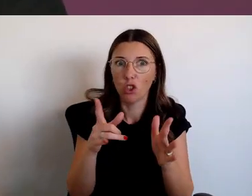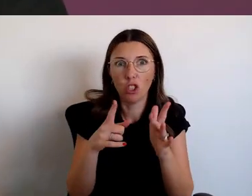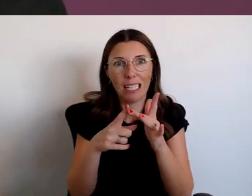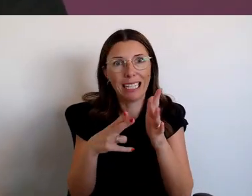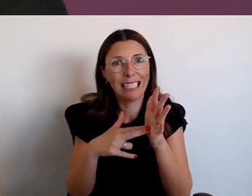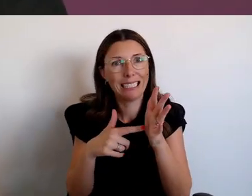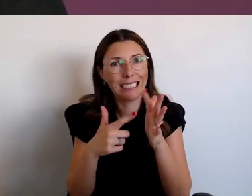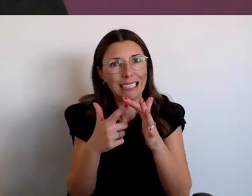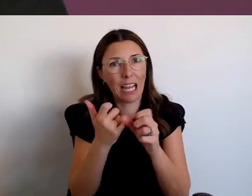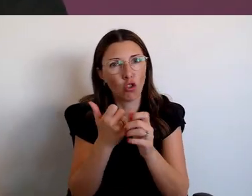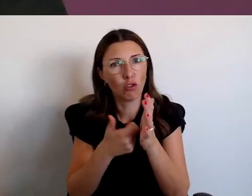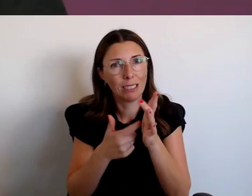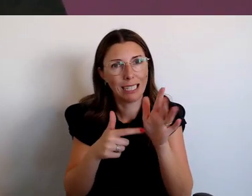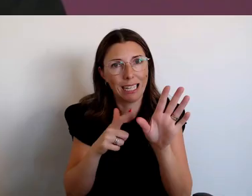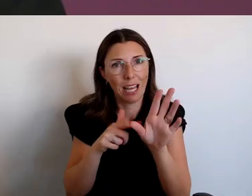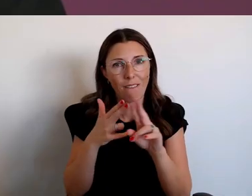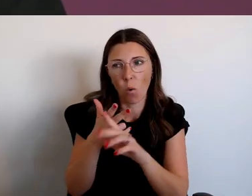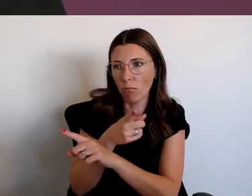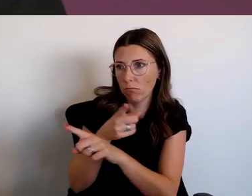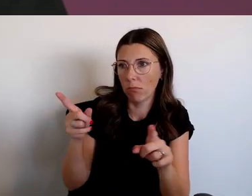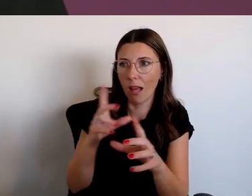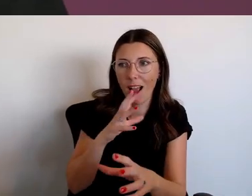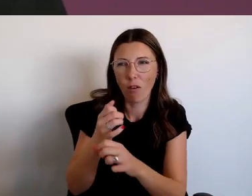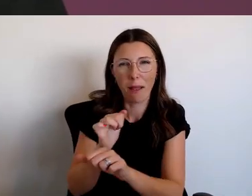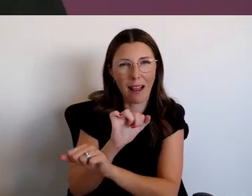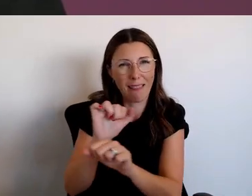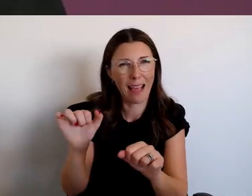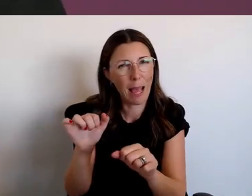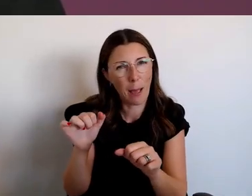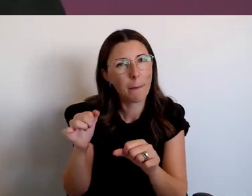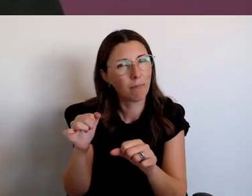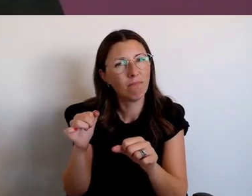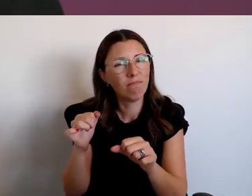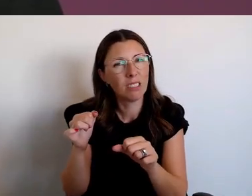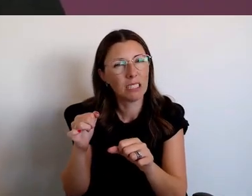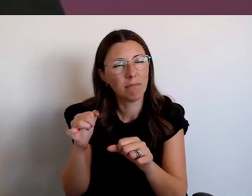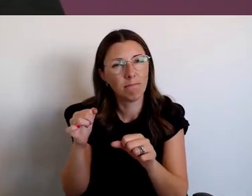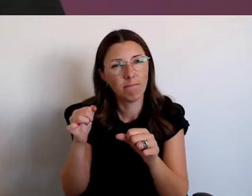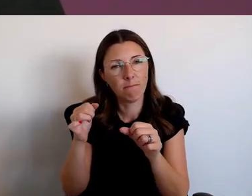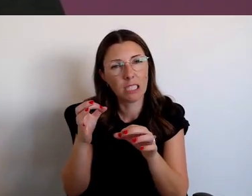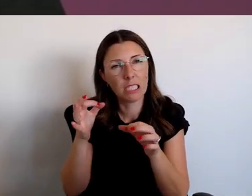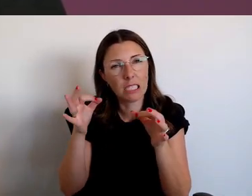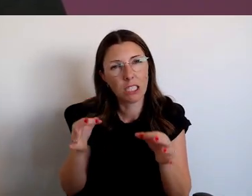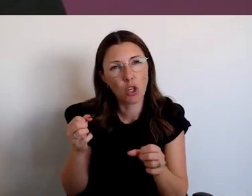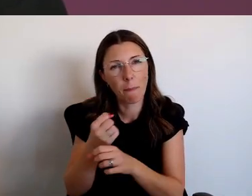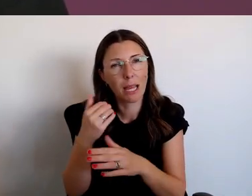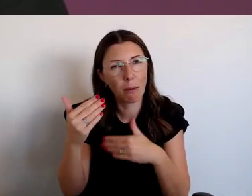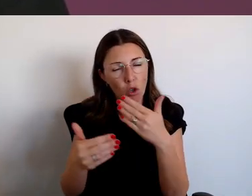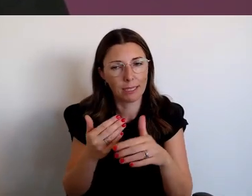government decision making. And we've all heard examples of generative AI being